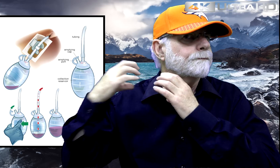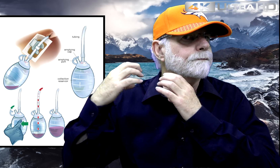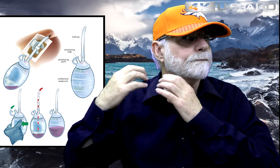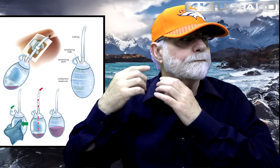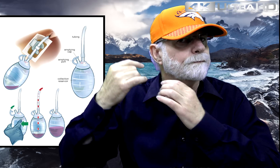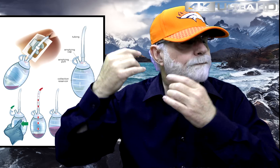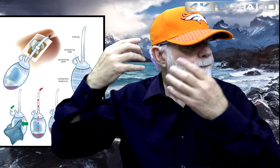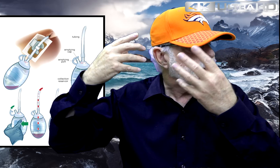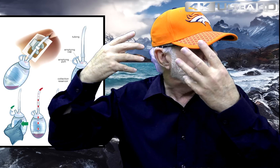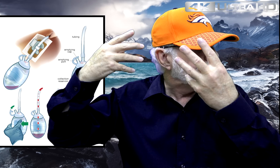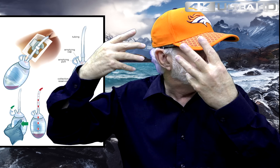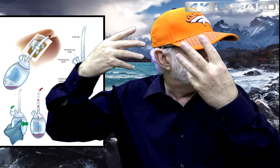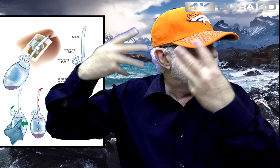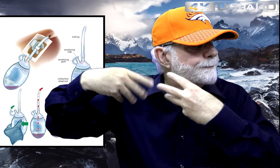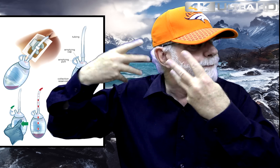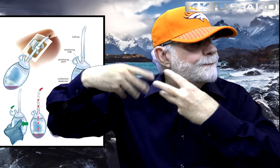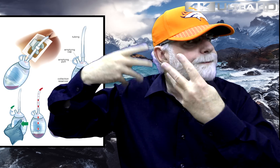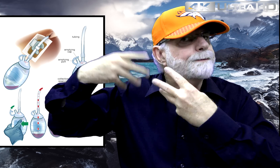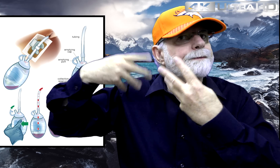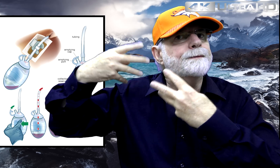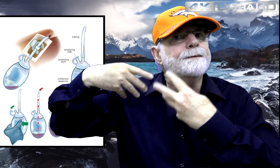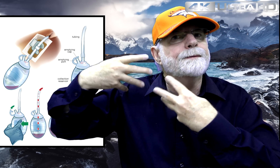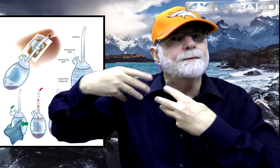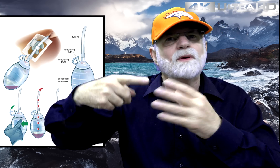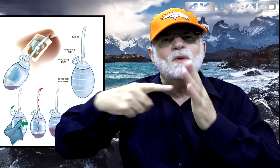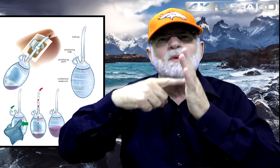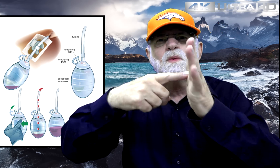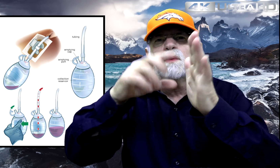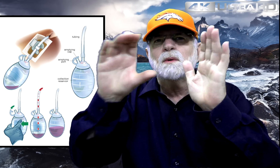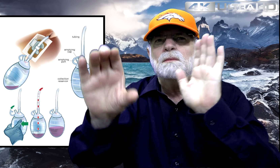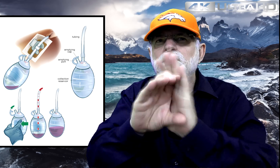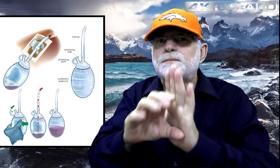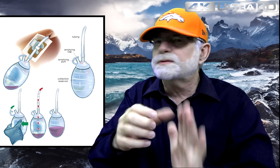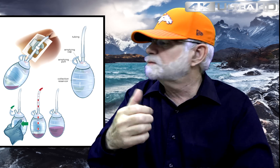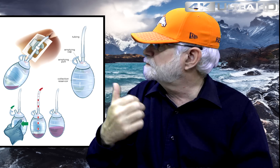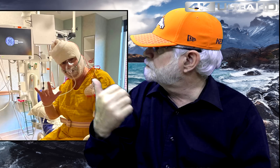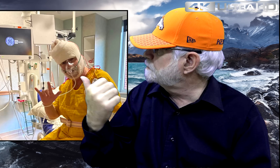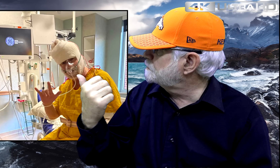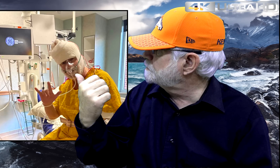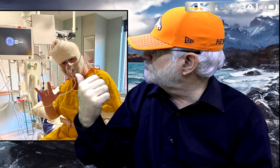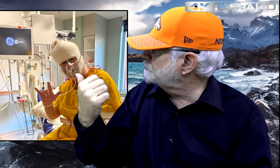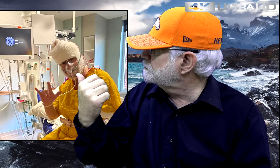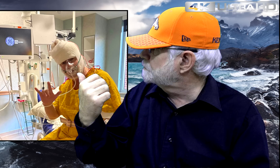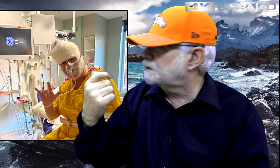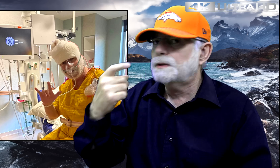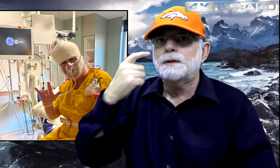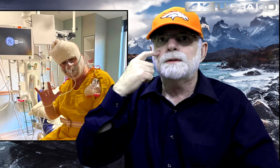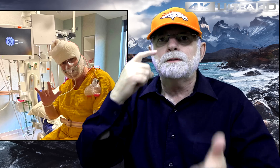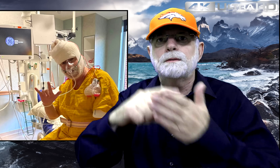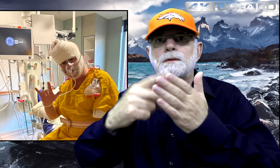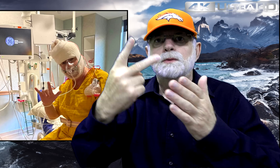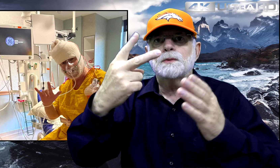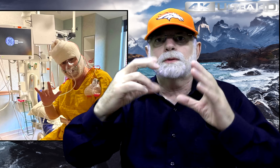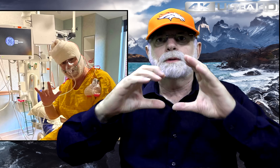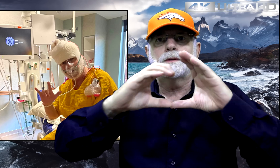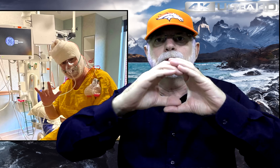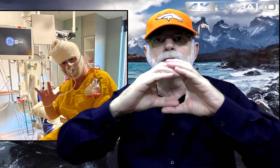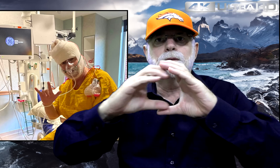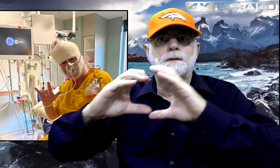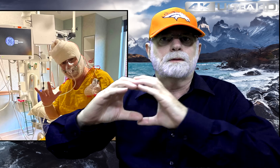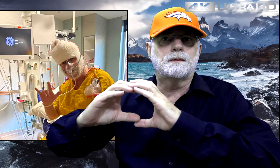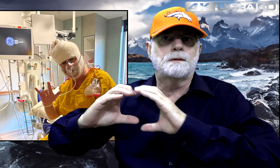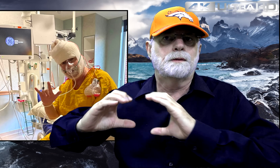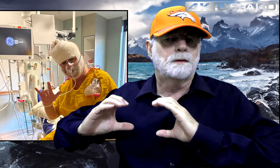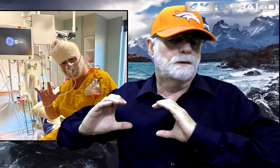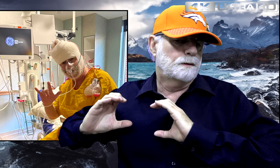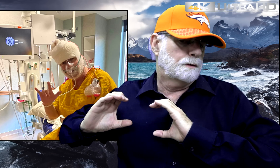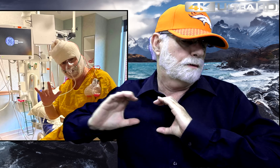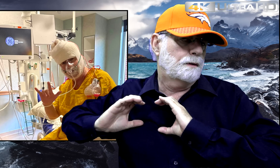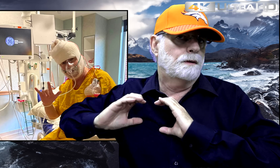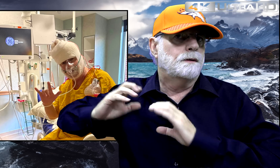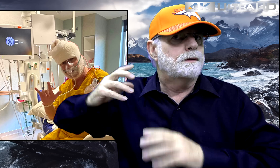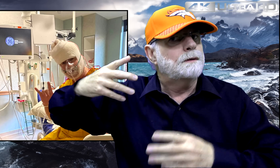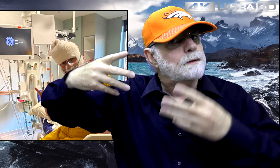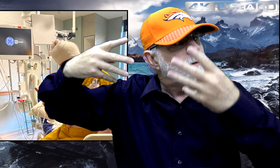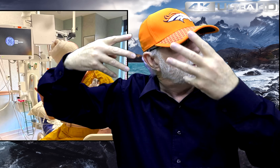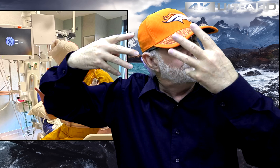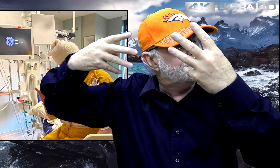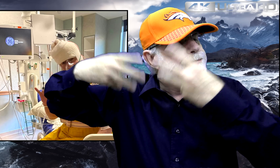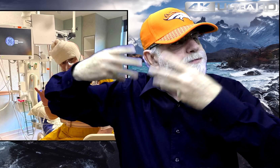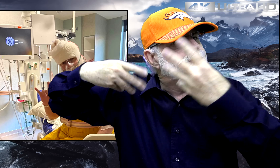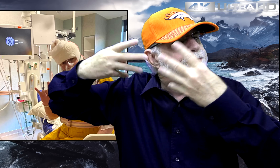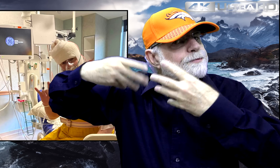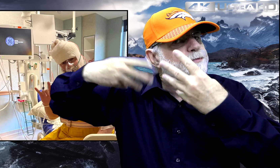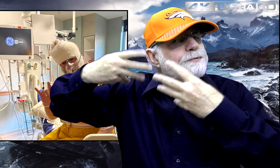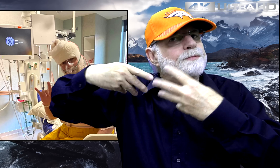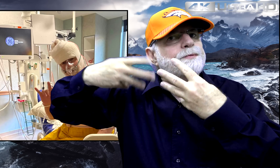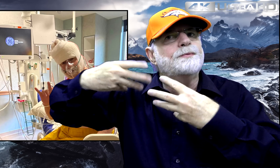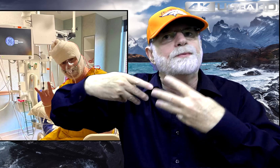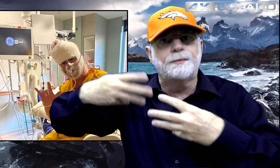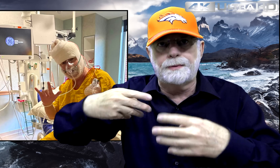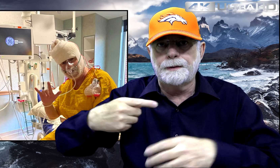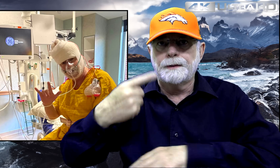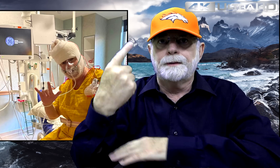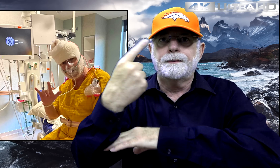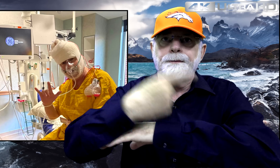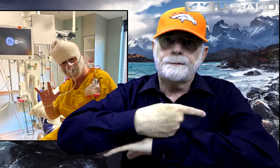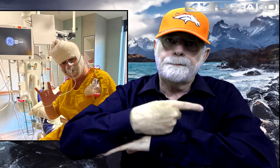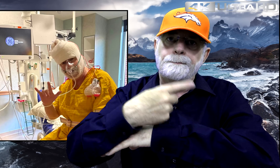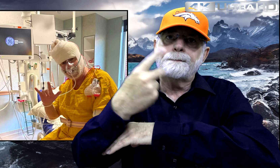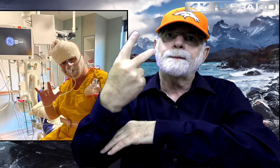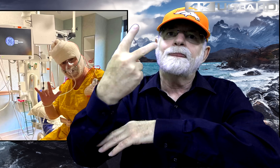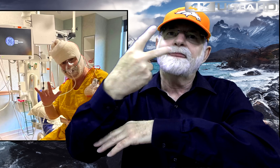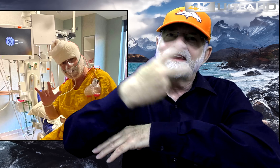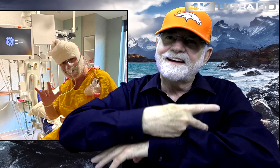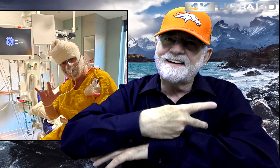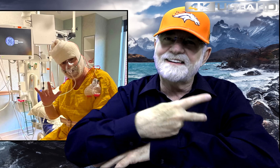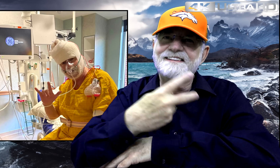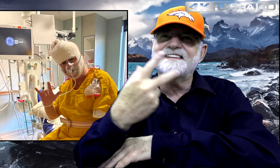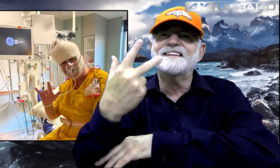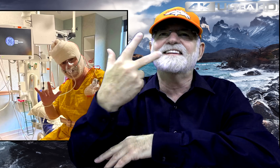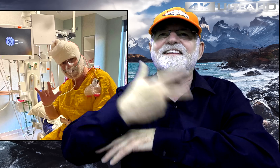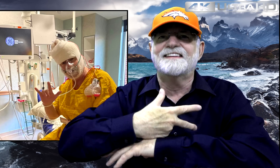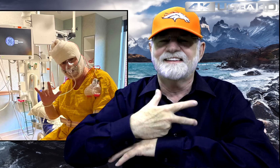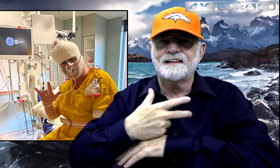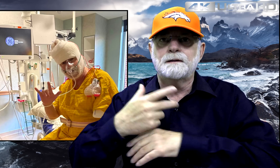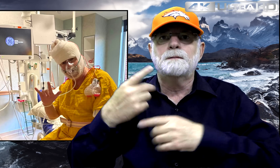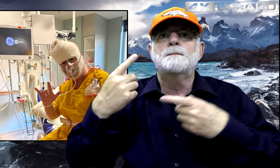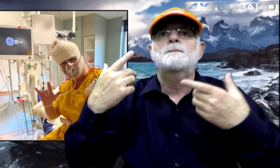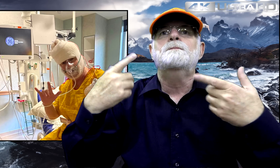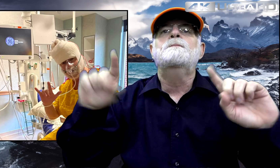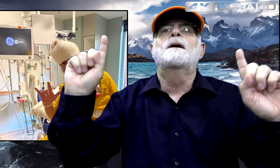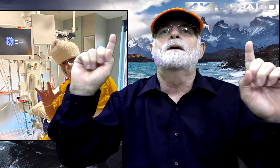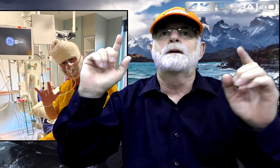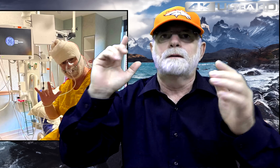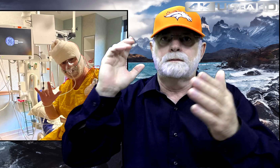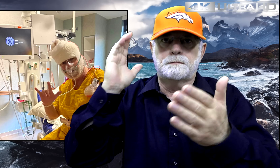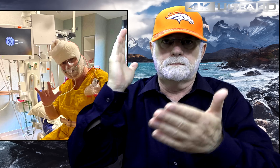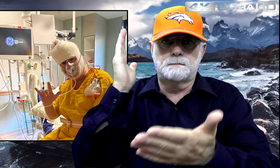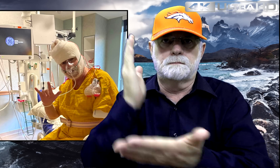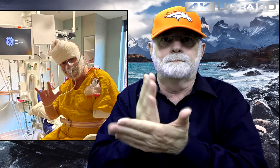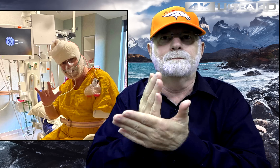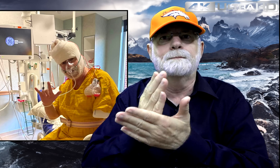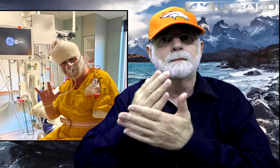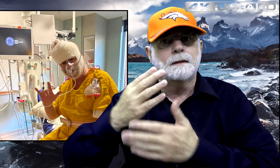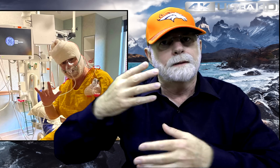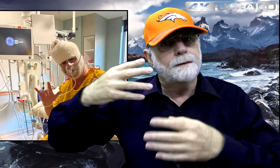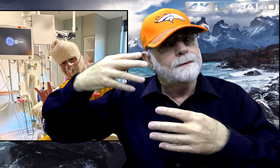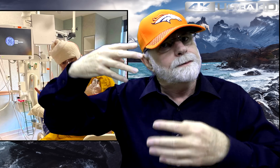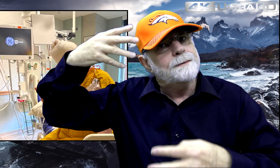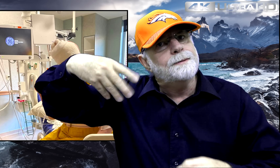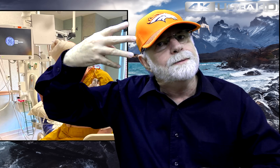Those were attached and to the holes and that’s where the blood and fluid drained the two sacs. One day to day three day finally it stopped draining.